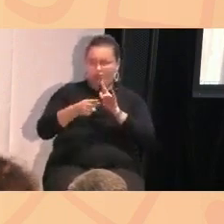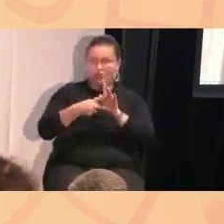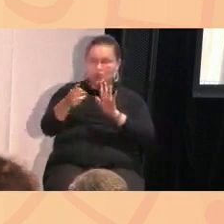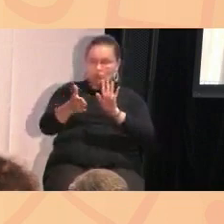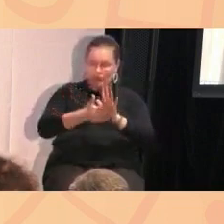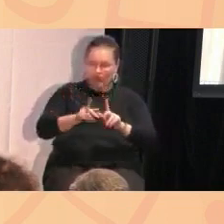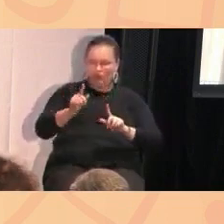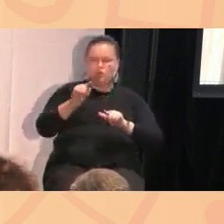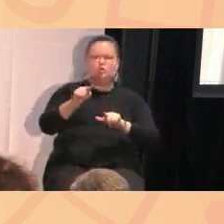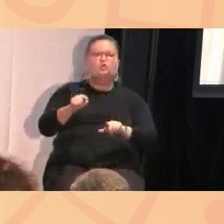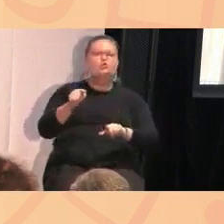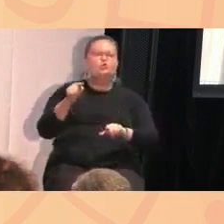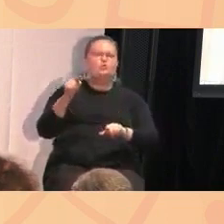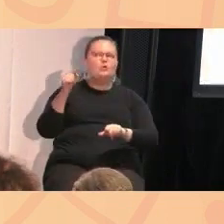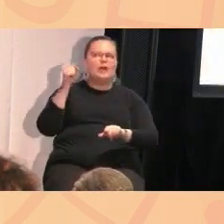others can find useful because you just keep going, really.